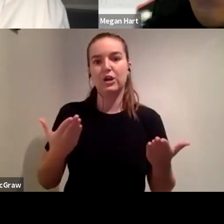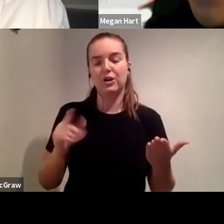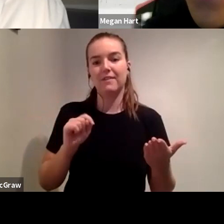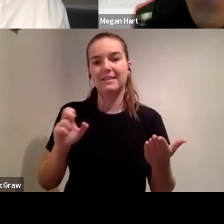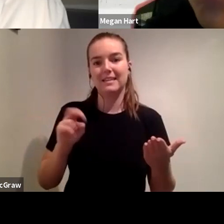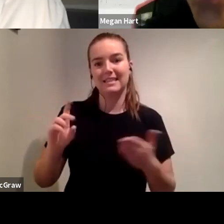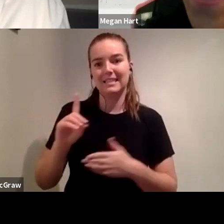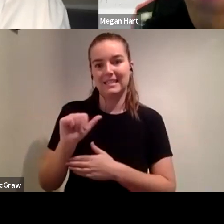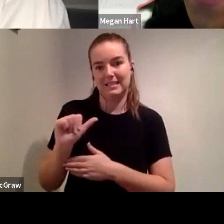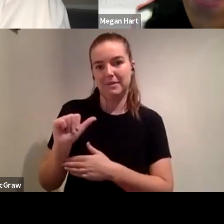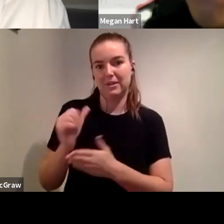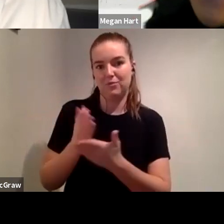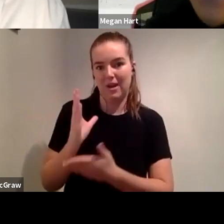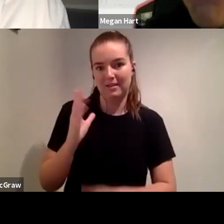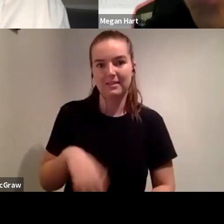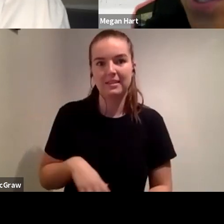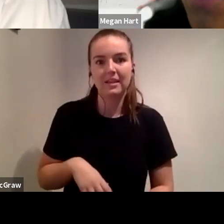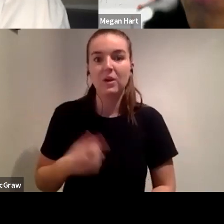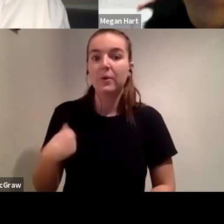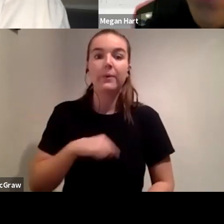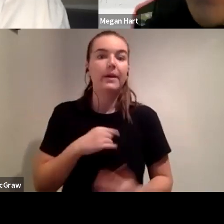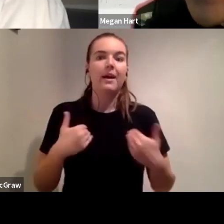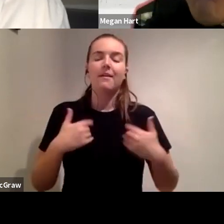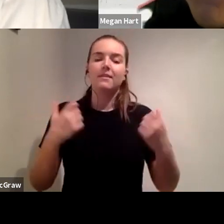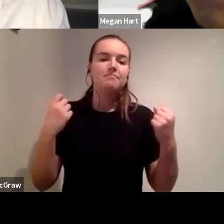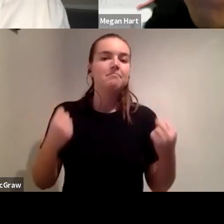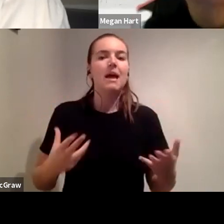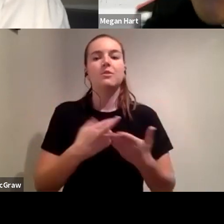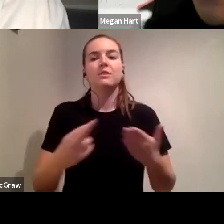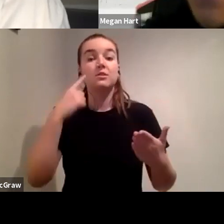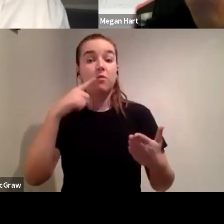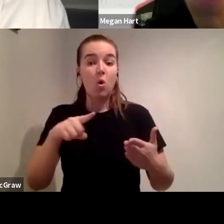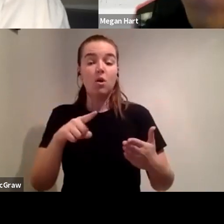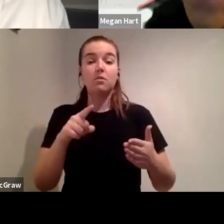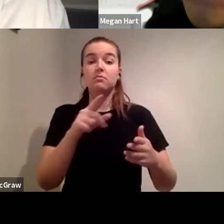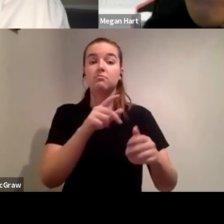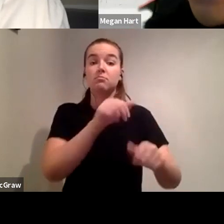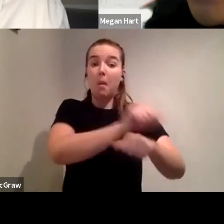Megan Hart: Yes, I will have to do a shameless plug for Tennessee disability Pathfinder.